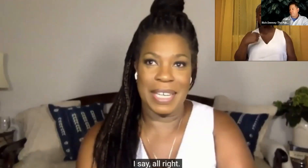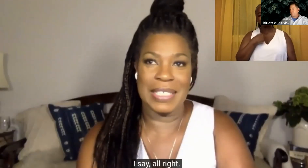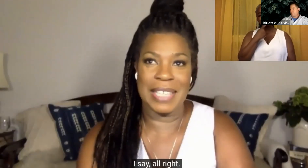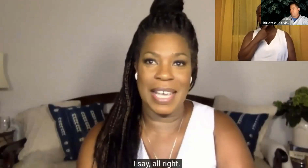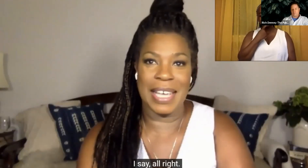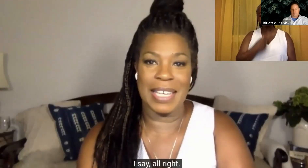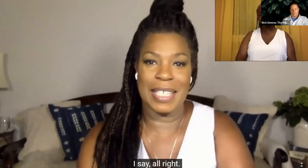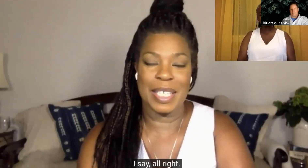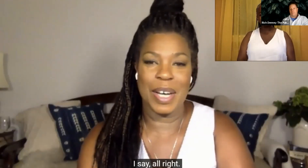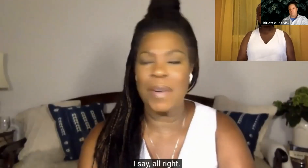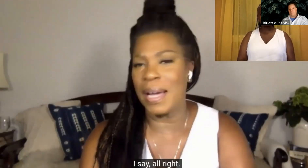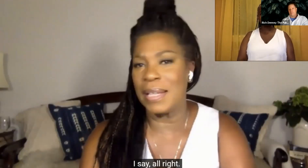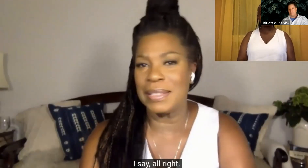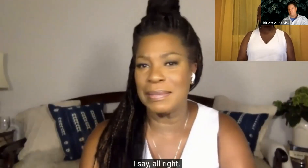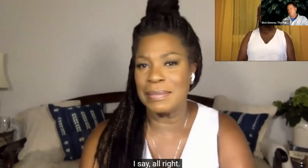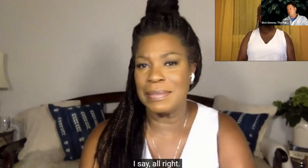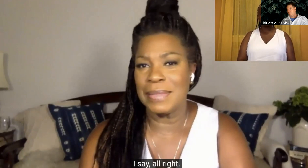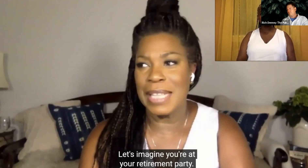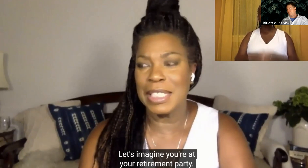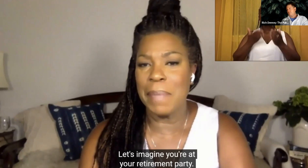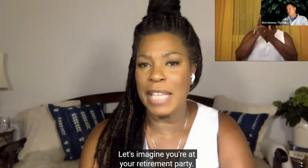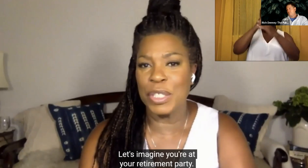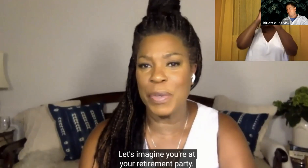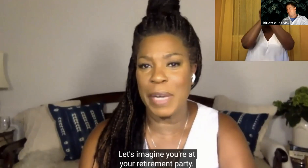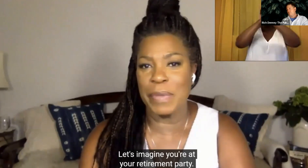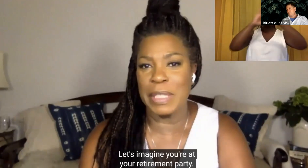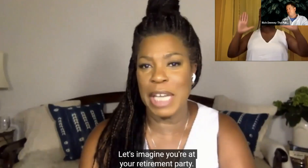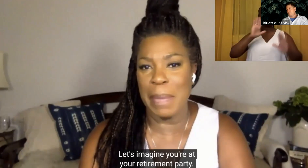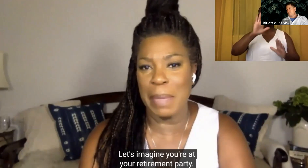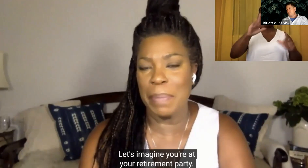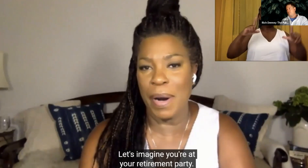I say, "Alright, let's imagine you're at your retirement party.